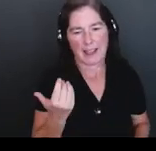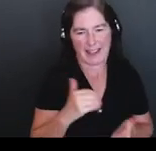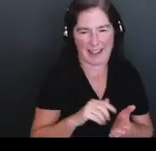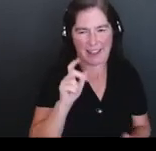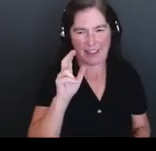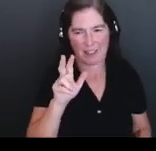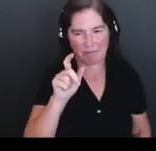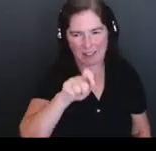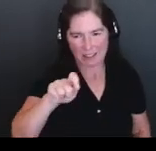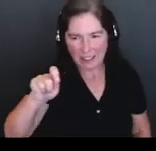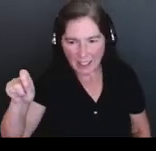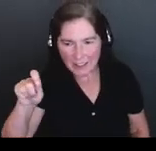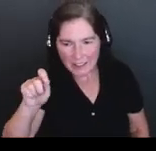just a formative assessment, maybe there's just some questions you a lot of times will ask is there anything else you want to tell me? And maybe that one's not required so kids can choose if